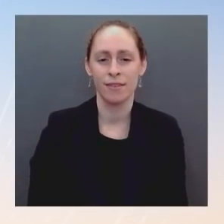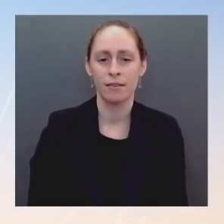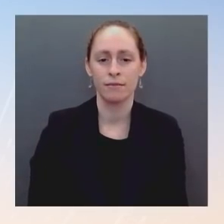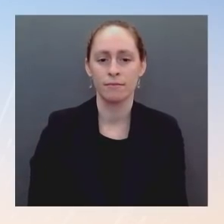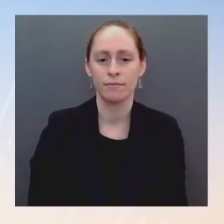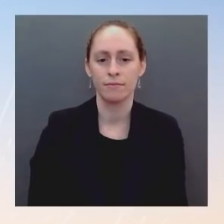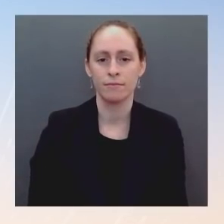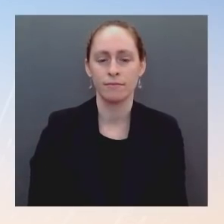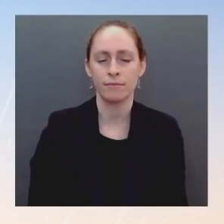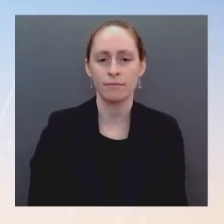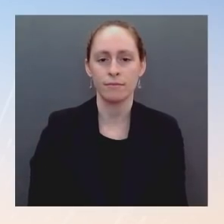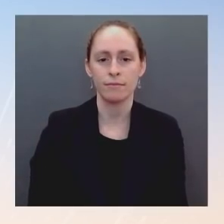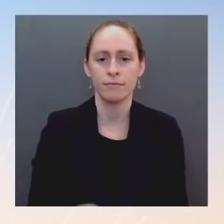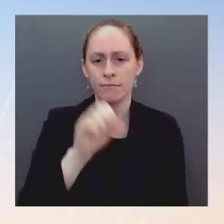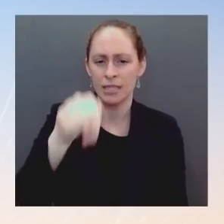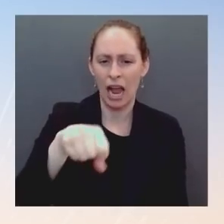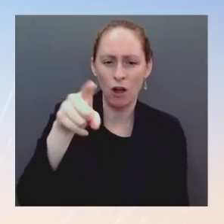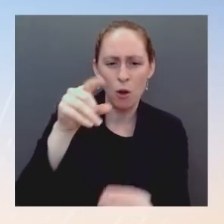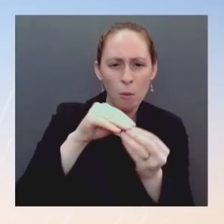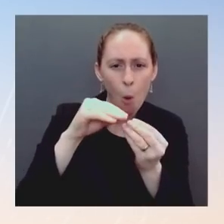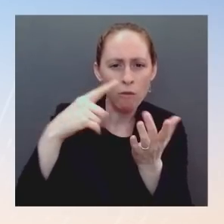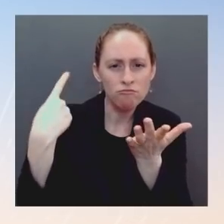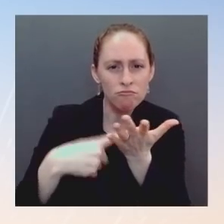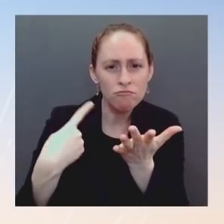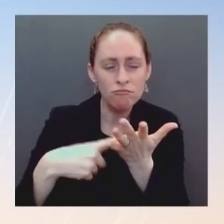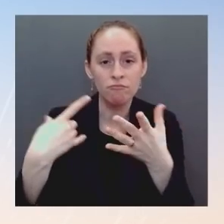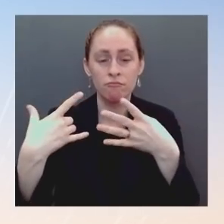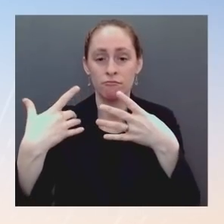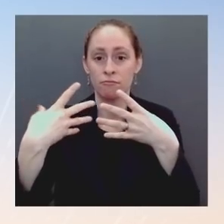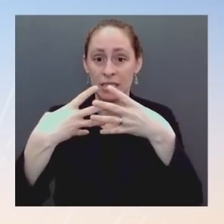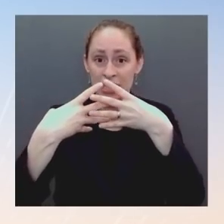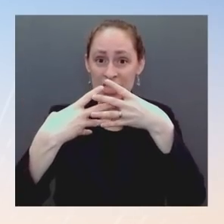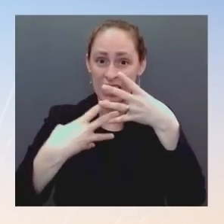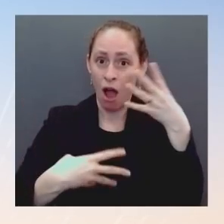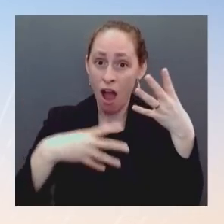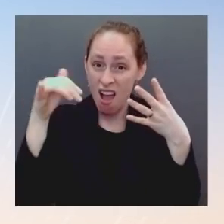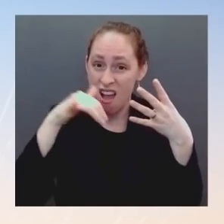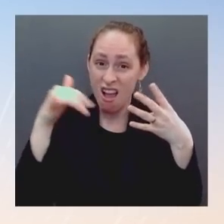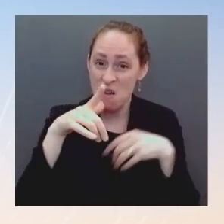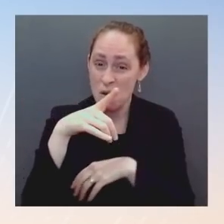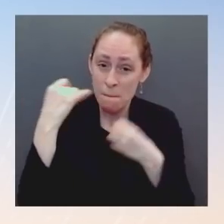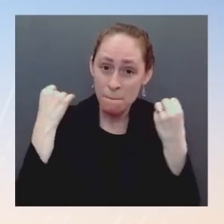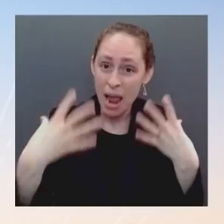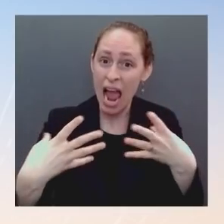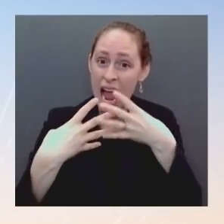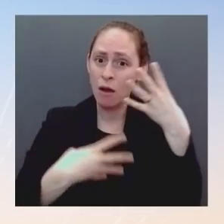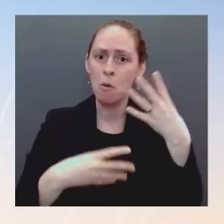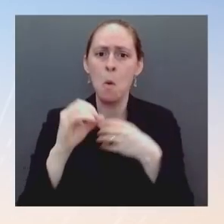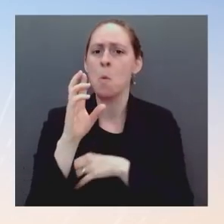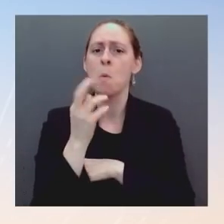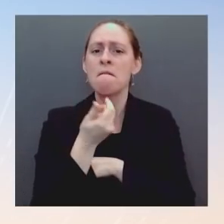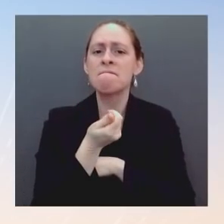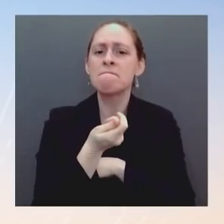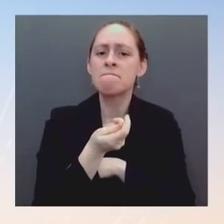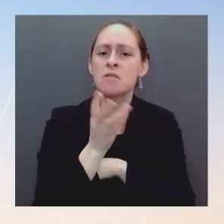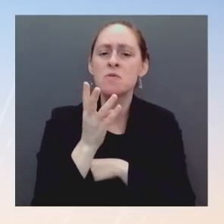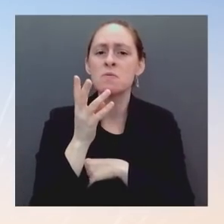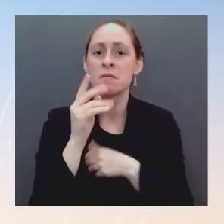that are currently federal judges the President had appointed, but then we've seen some expanding lists. Could you quantify that to any degree?